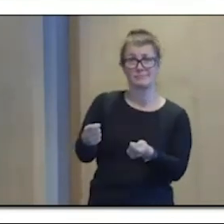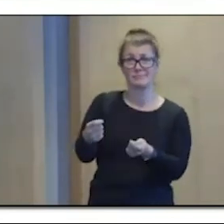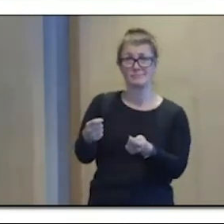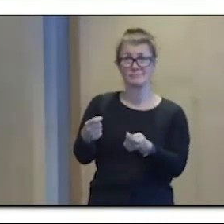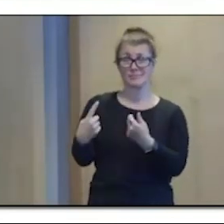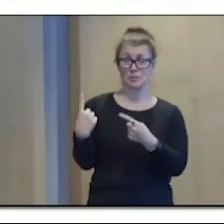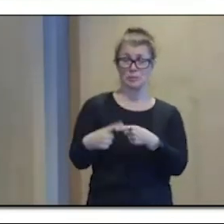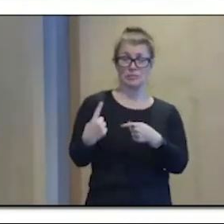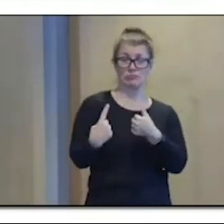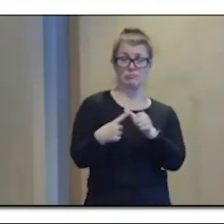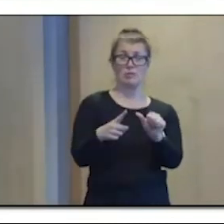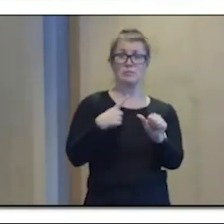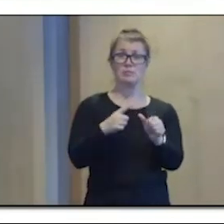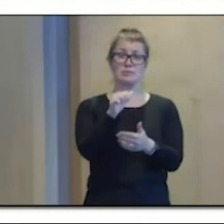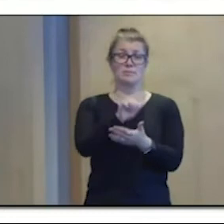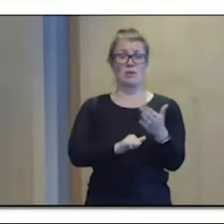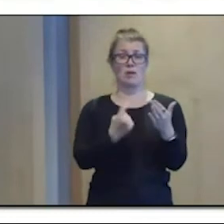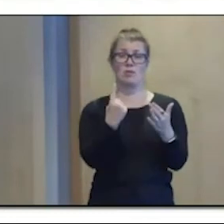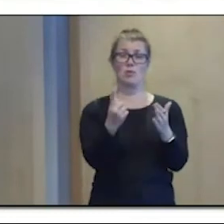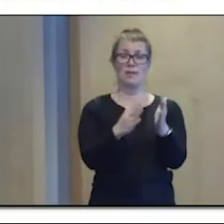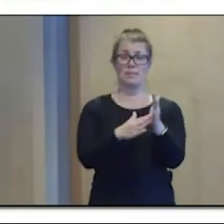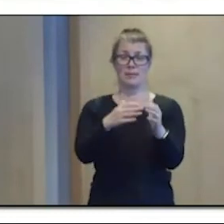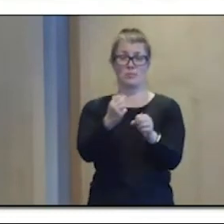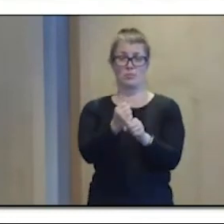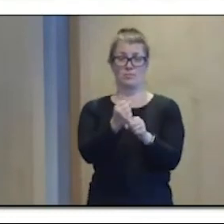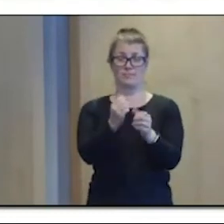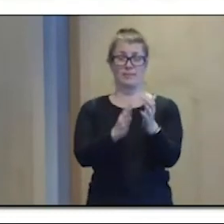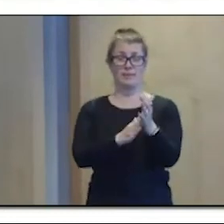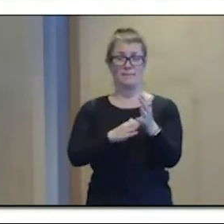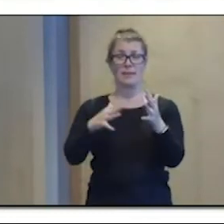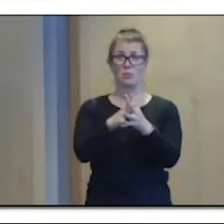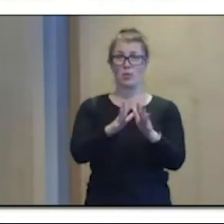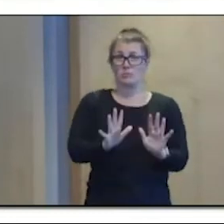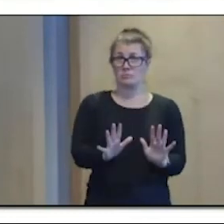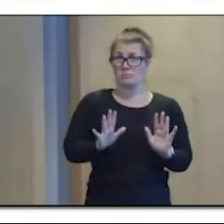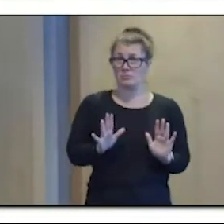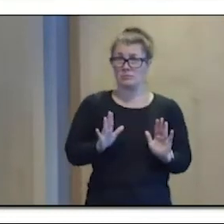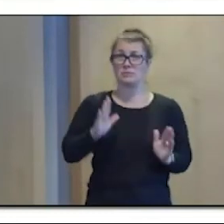you've only had to buy one megawatts to deliver one megawatt it's less expensive